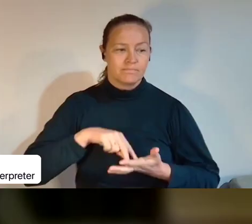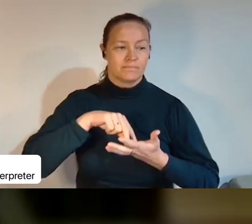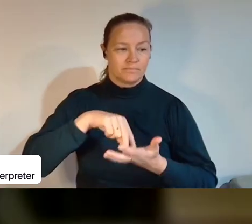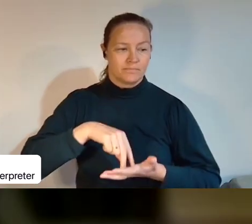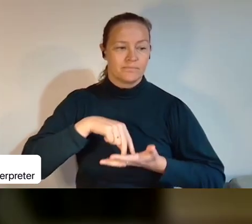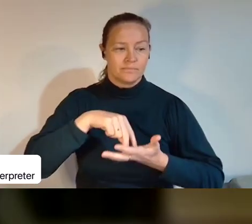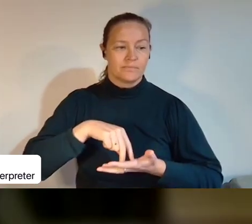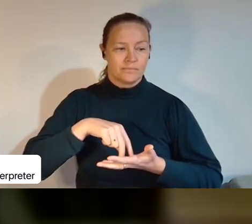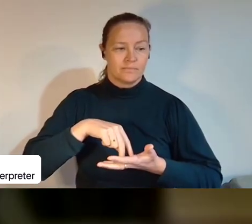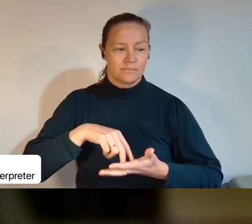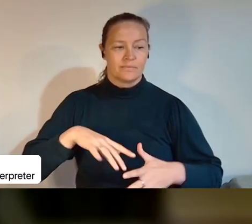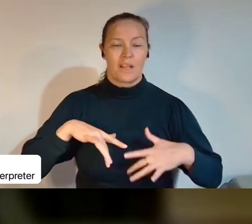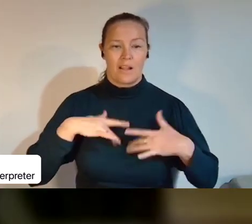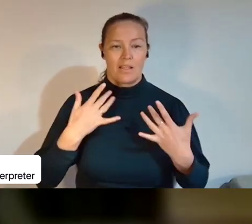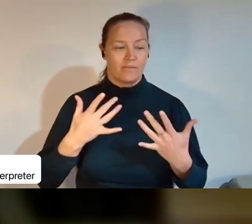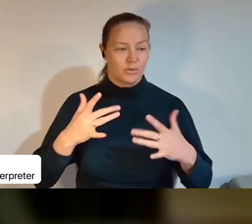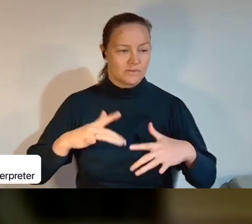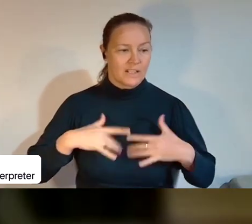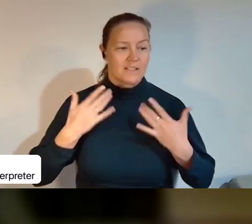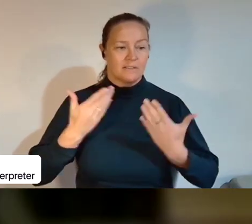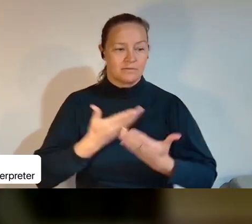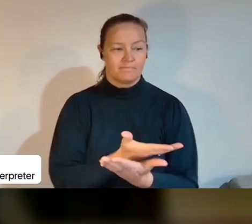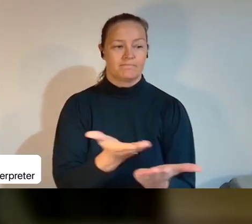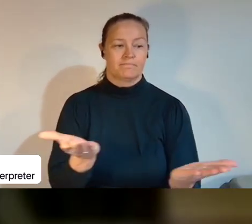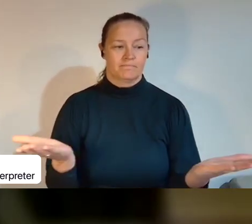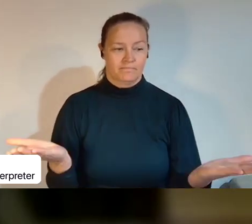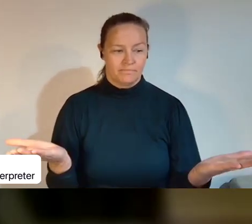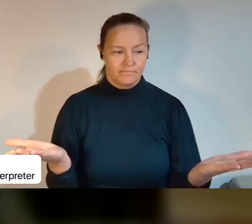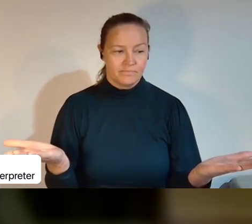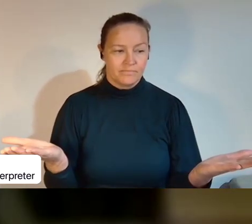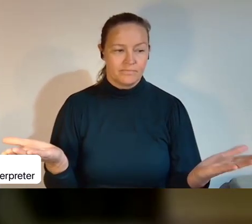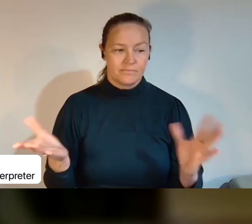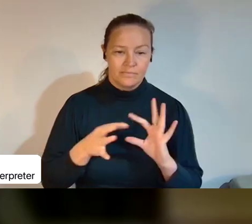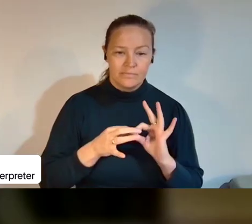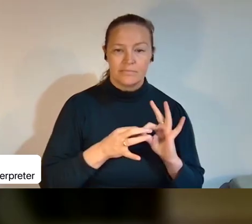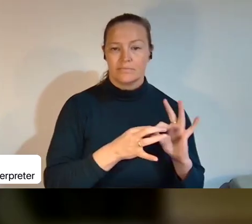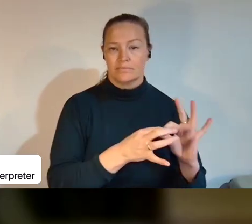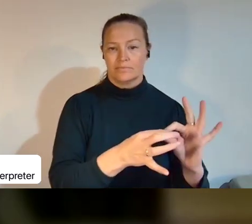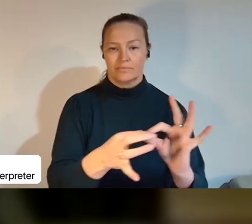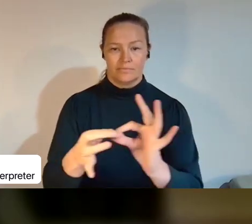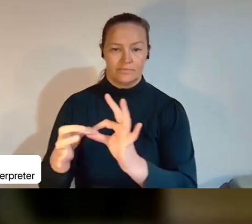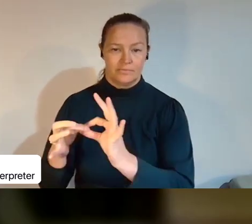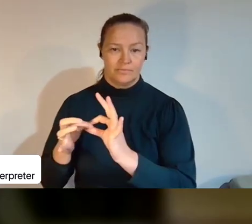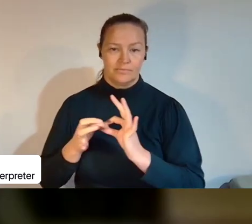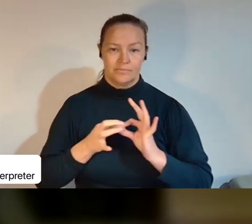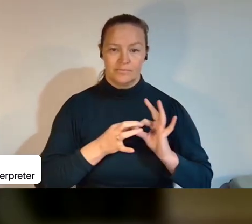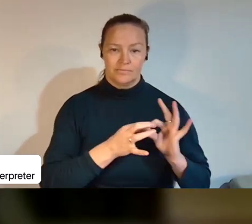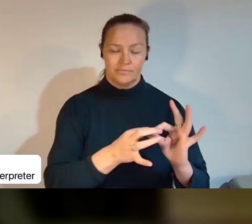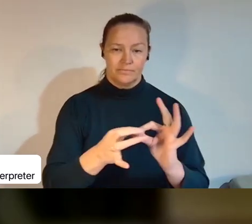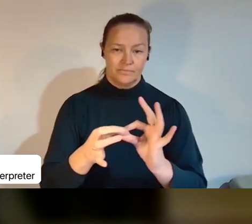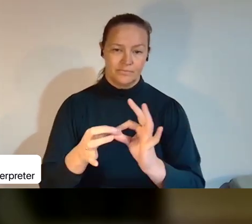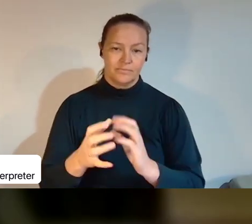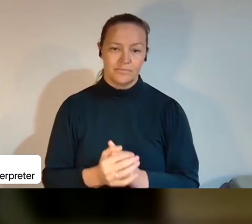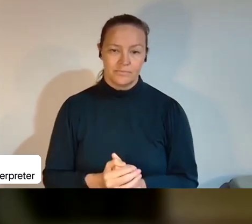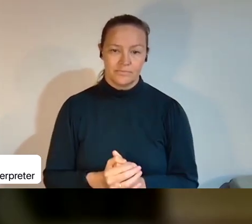awaken, life force stand tall, life force vitality for all present. Join, gather,